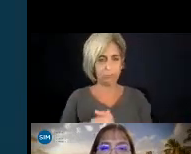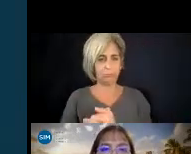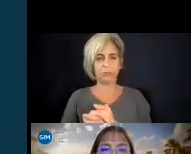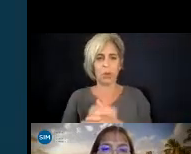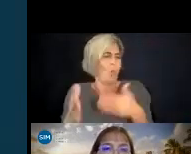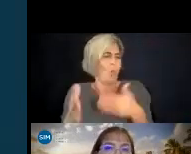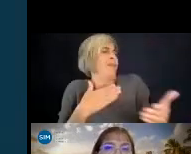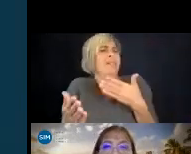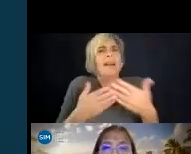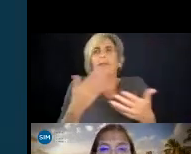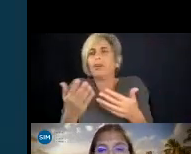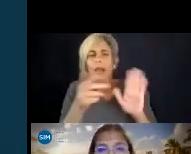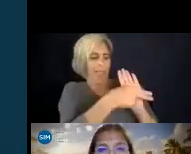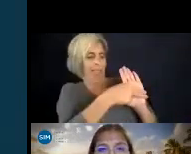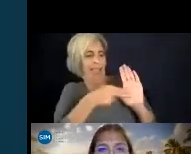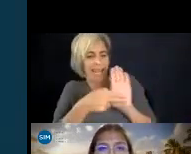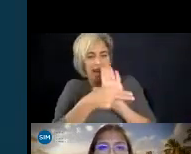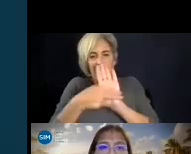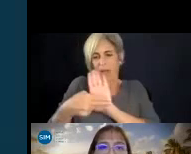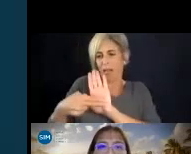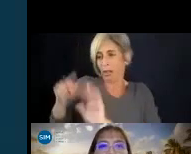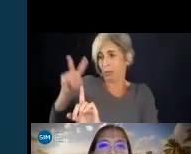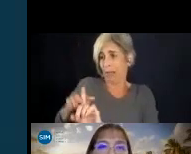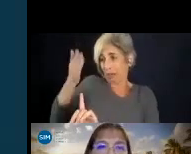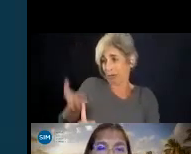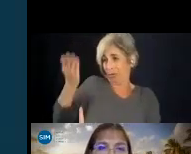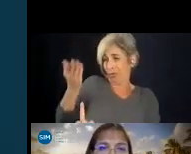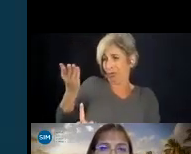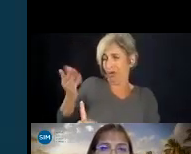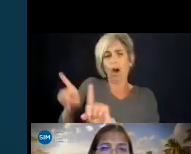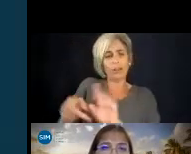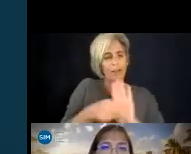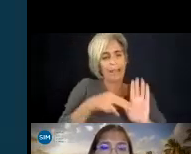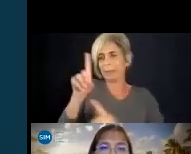Whatever label that's being applied to you, you can also have the label of disability.